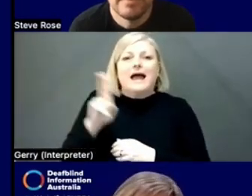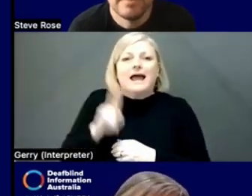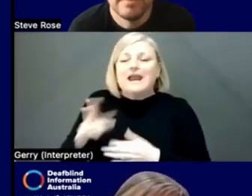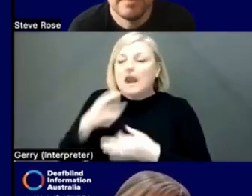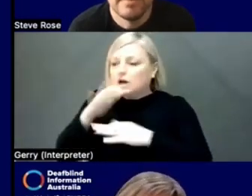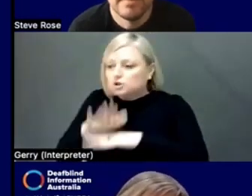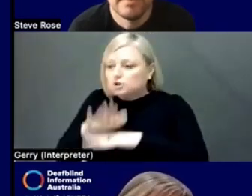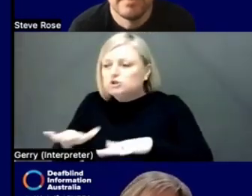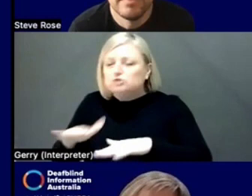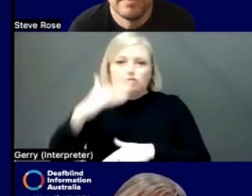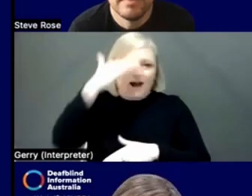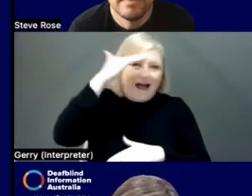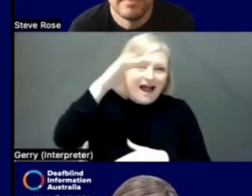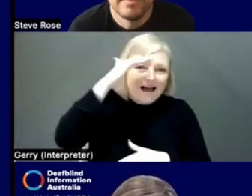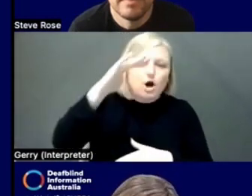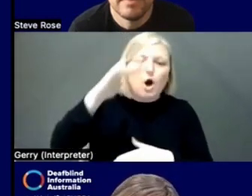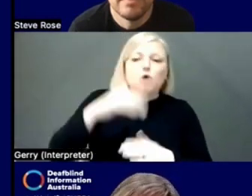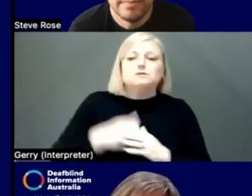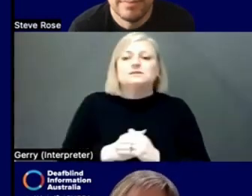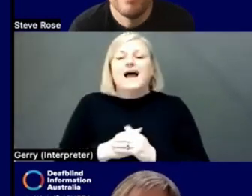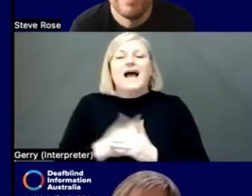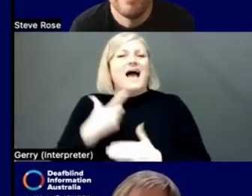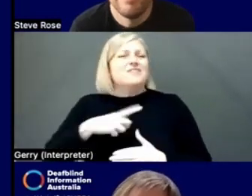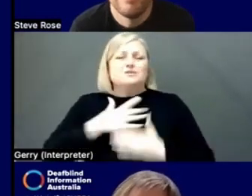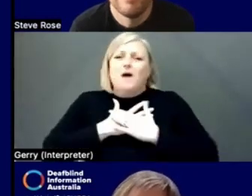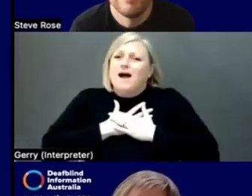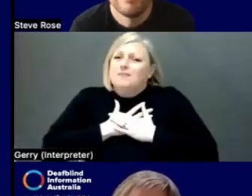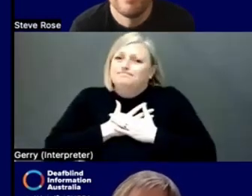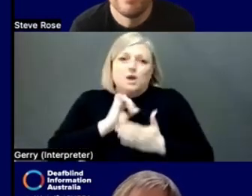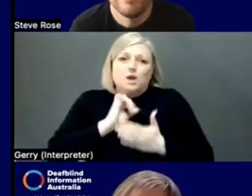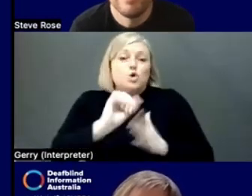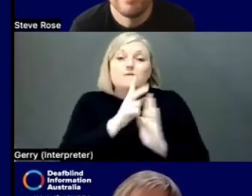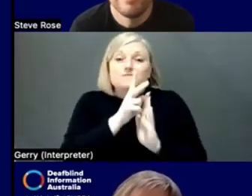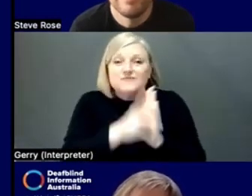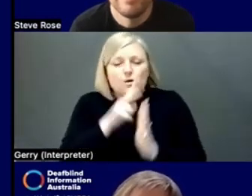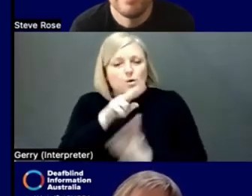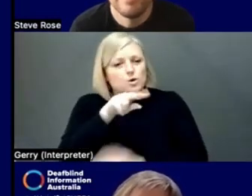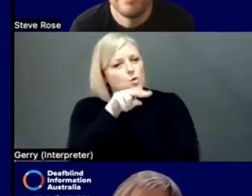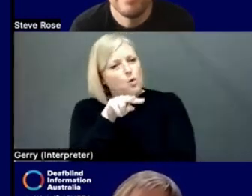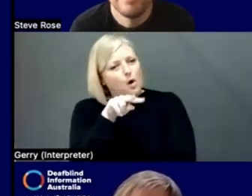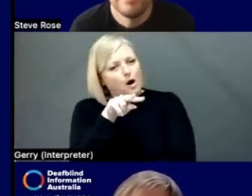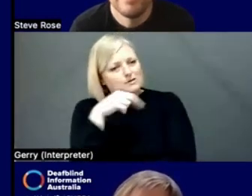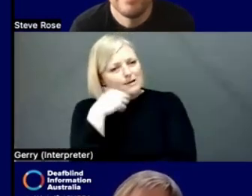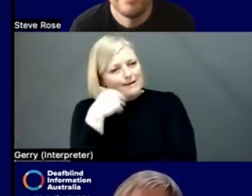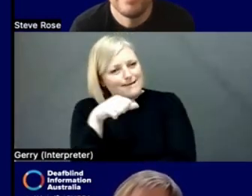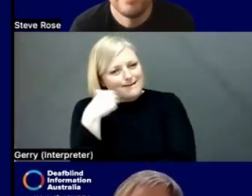It's one of the things that I love about your videos Steve, and their videos, that